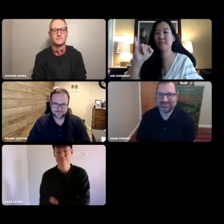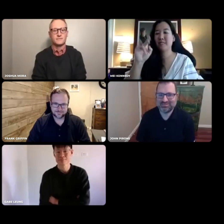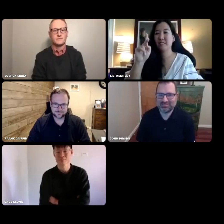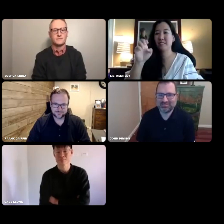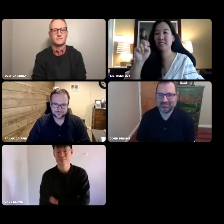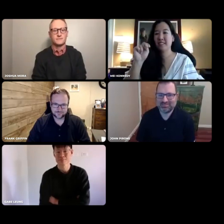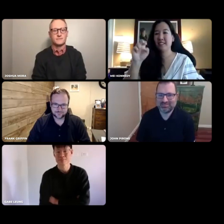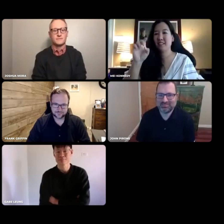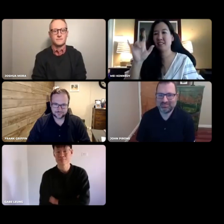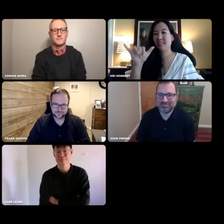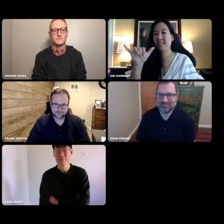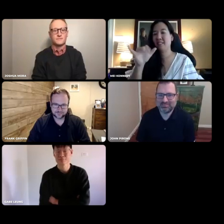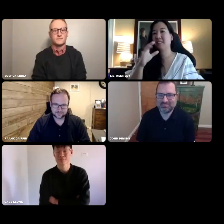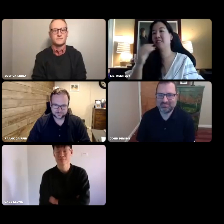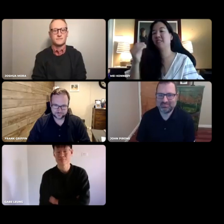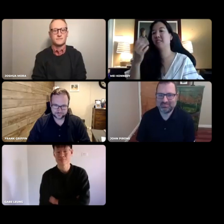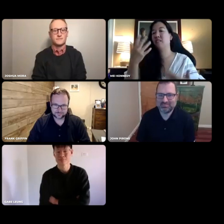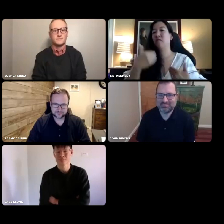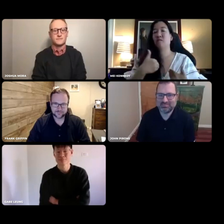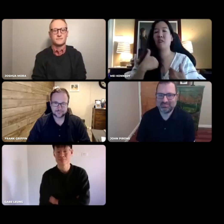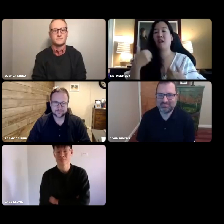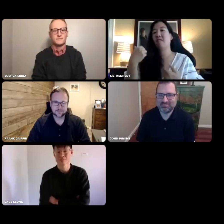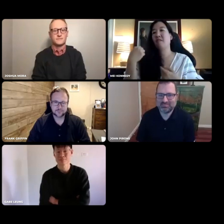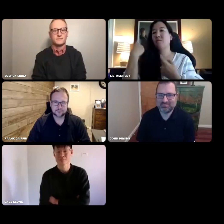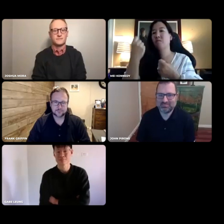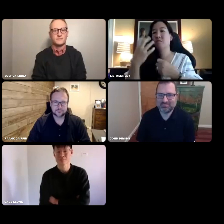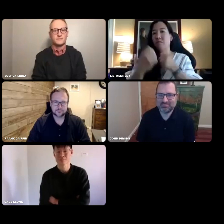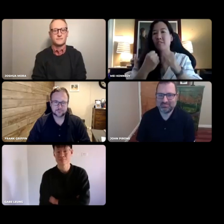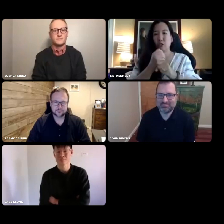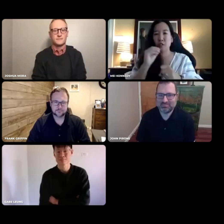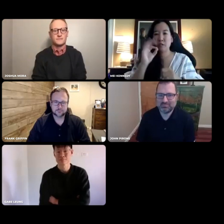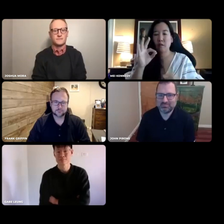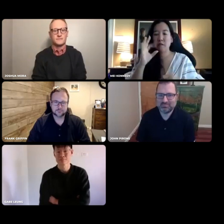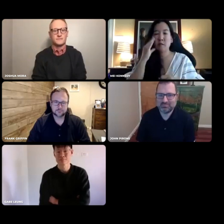Hi, I'm Dr. Mei Kennedy.